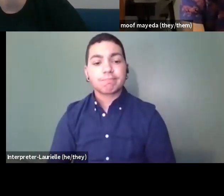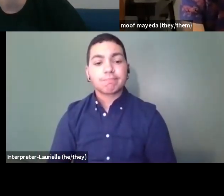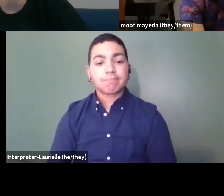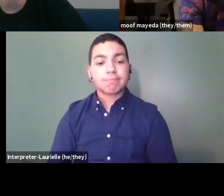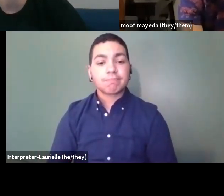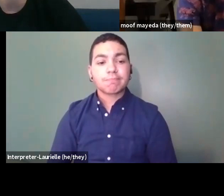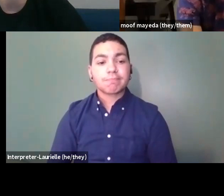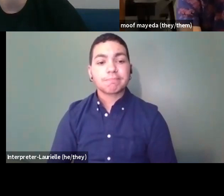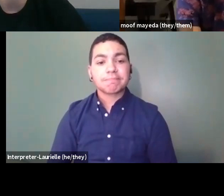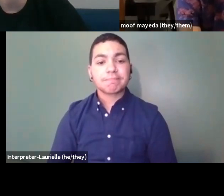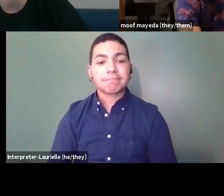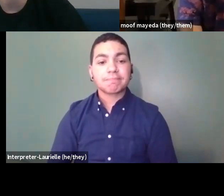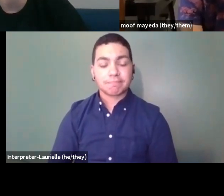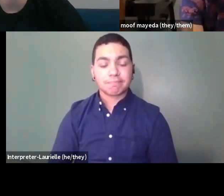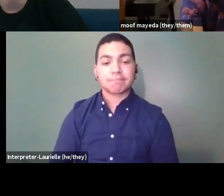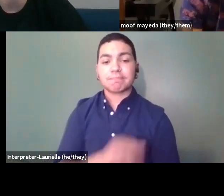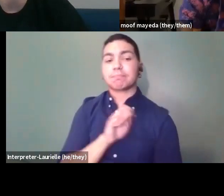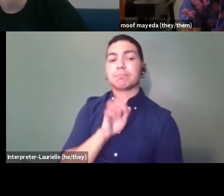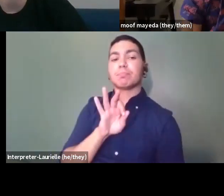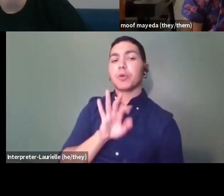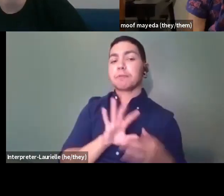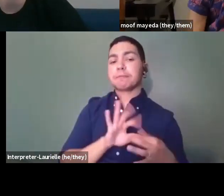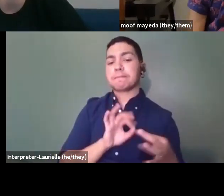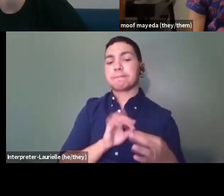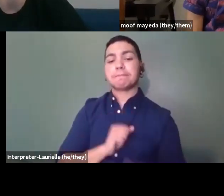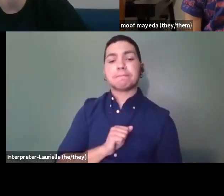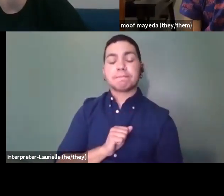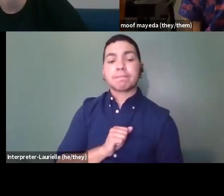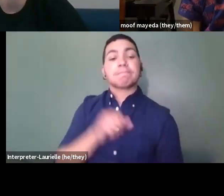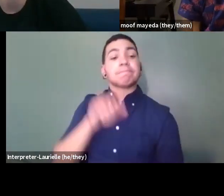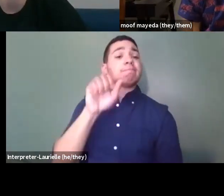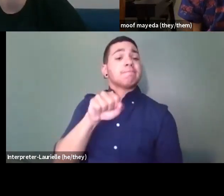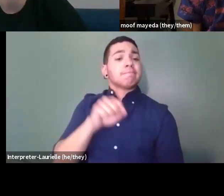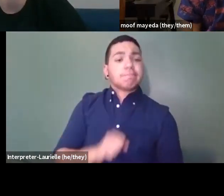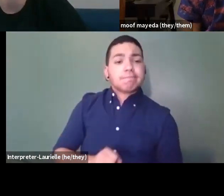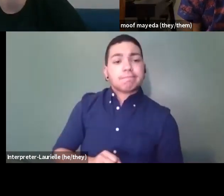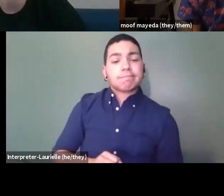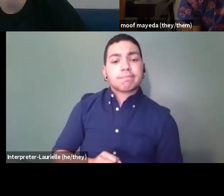Black and Brown trans women are facing, means abolishing the